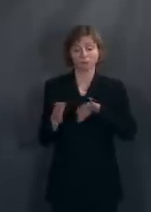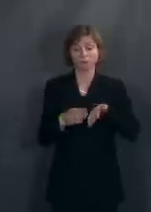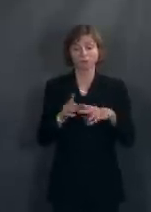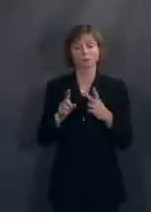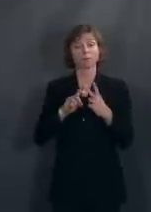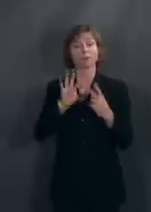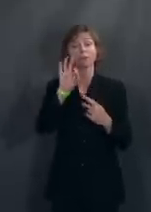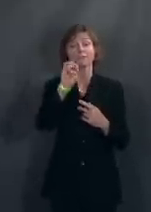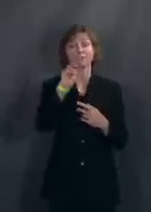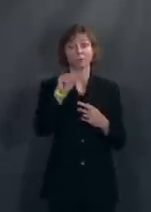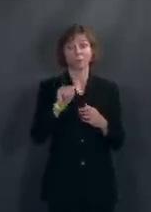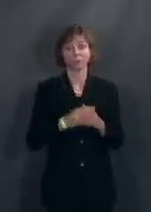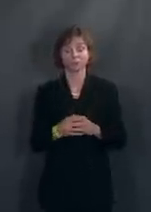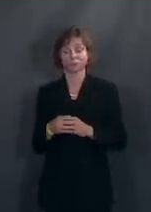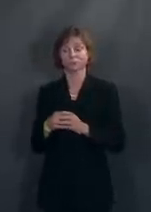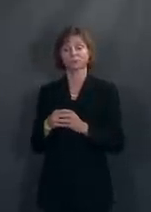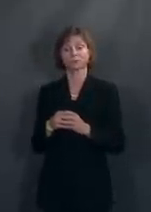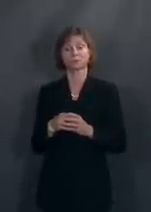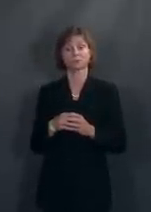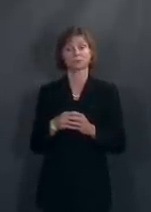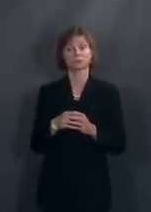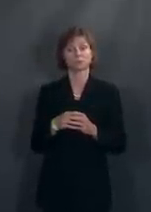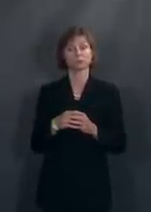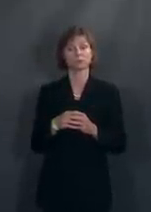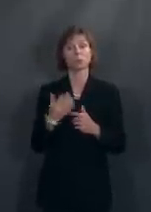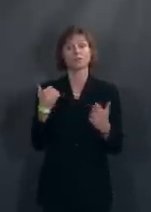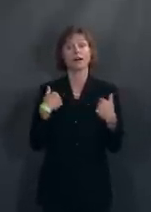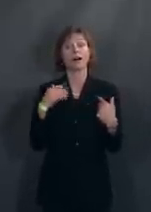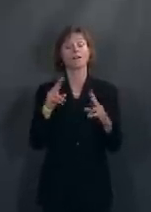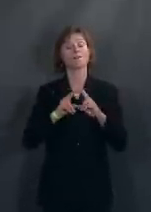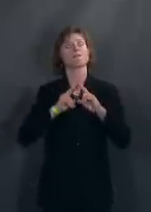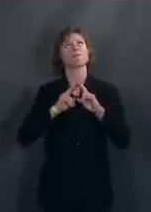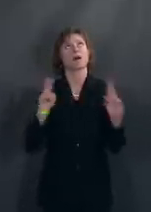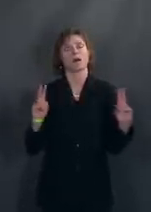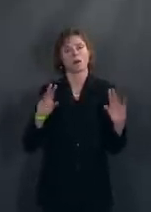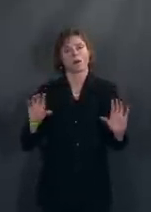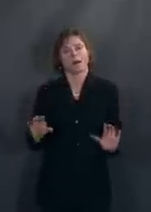we have had a very active first couple of weeks